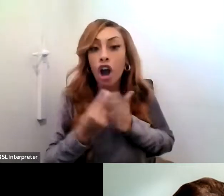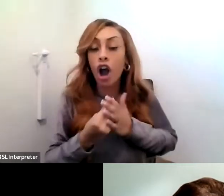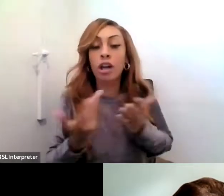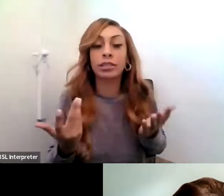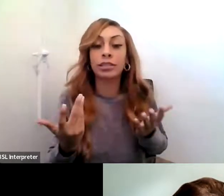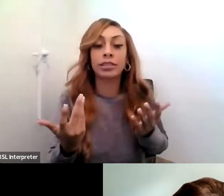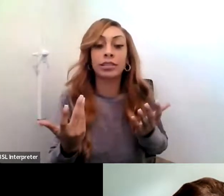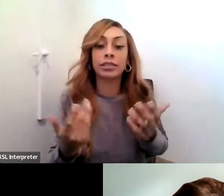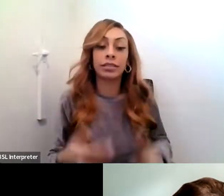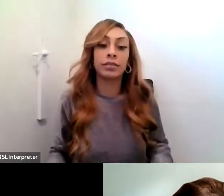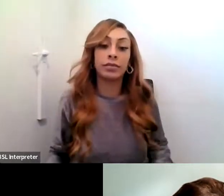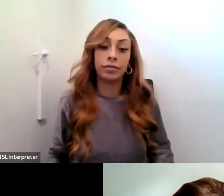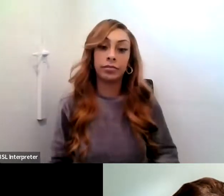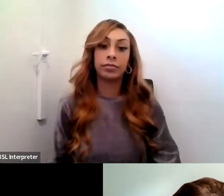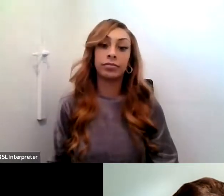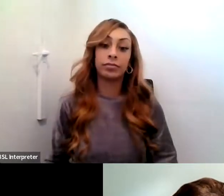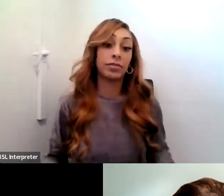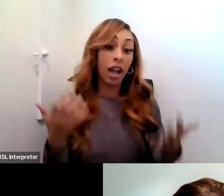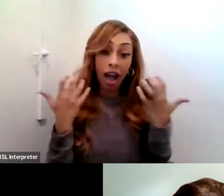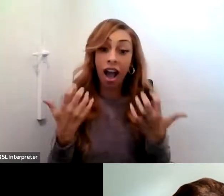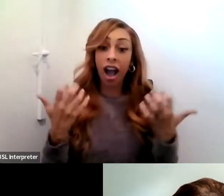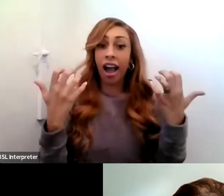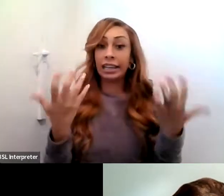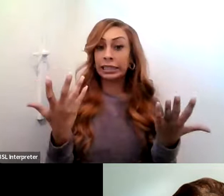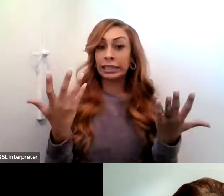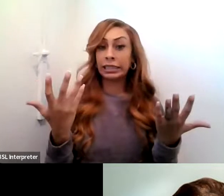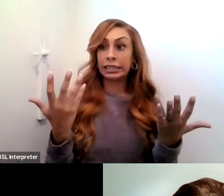and I suppose audience uptake as well, for accessible work.